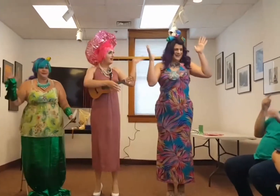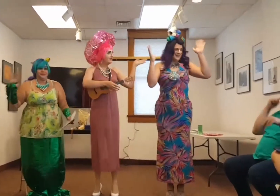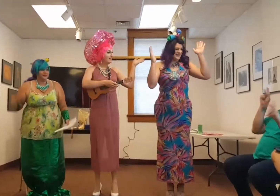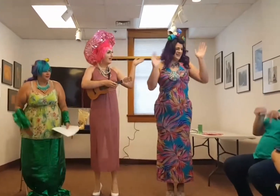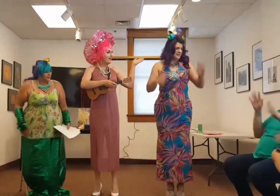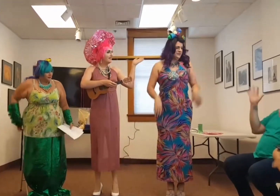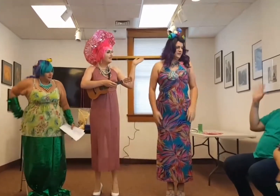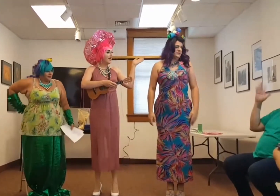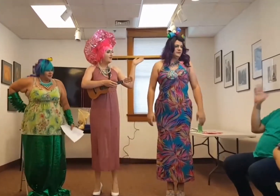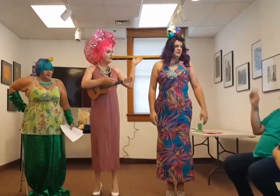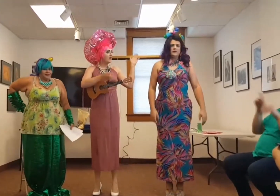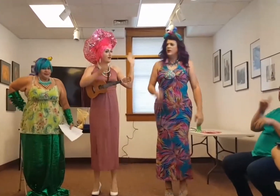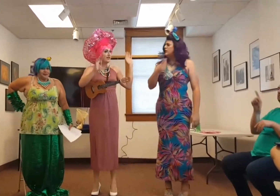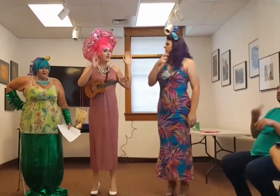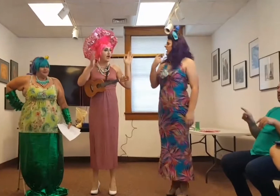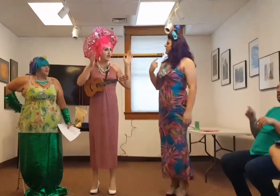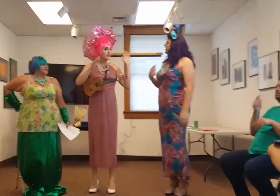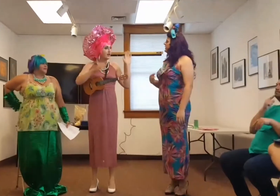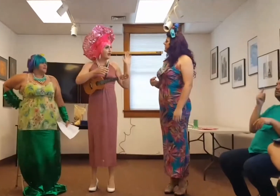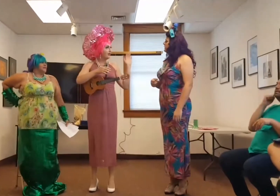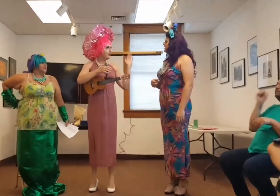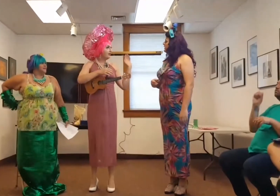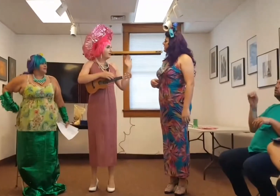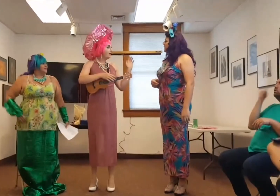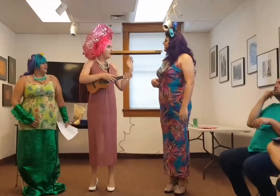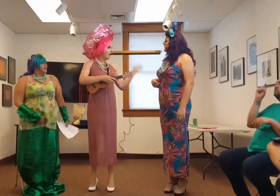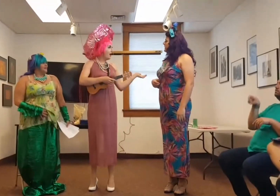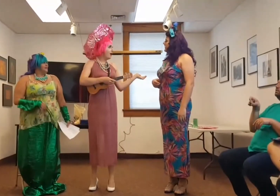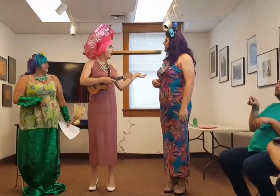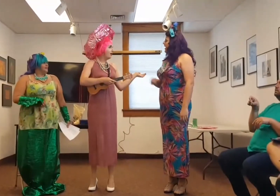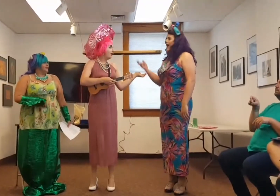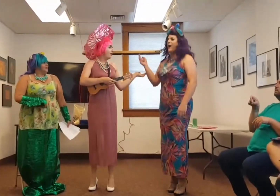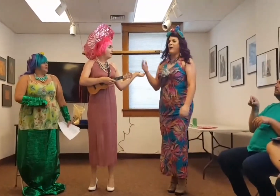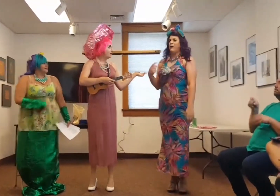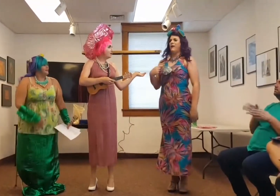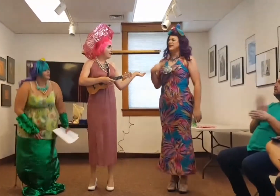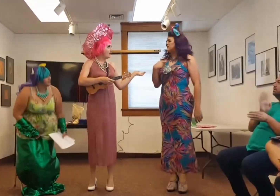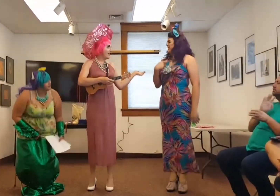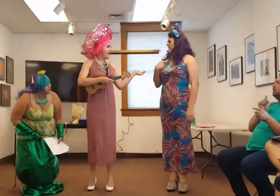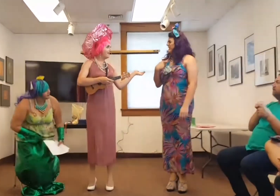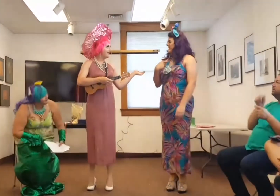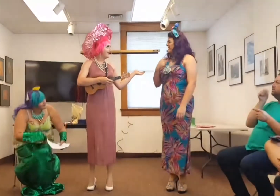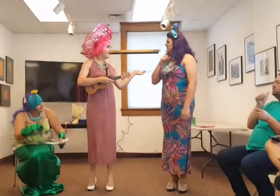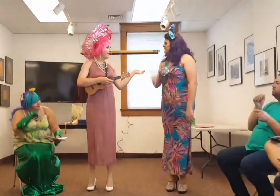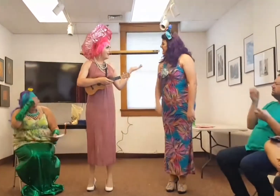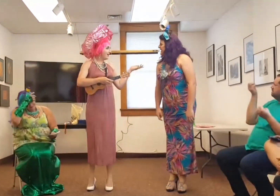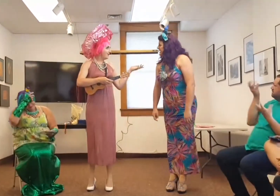Zae is Deaf, so if you need to talk to her... ZAE: I'm Deaf? CALI: You are! Did you know that? ZAE: Really? CALI: You! yeah!